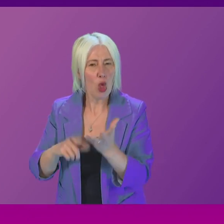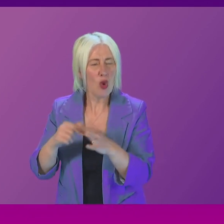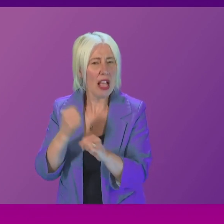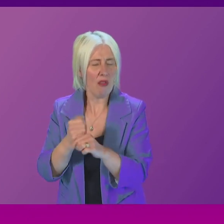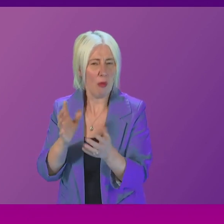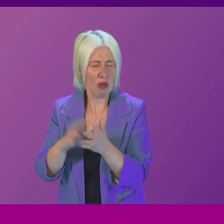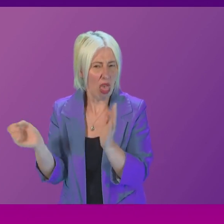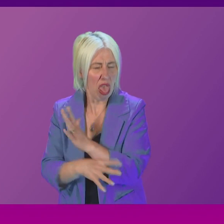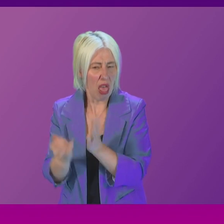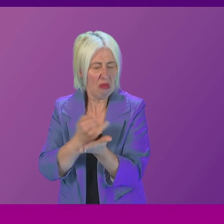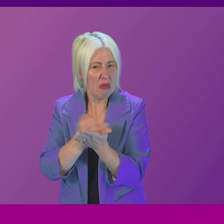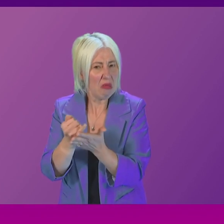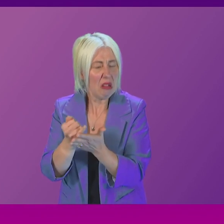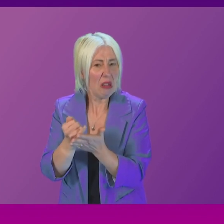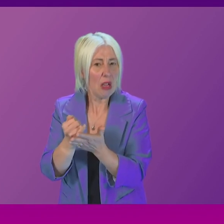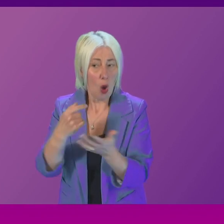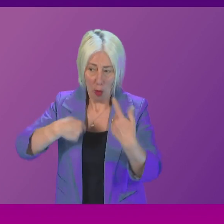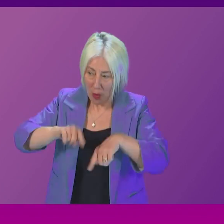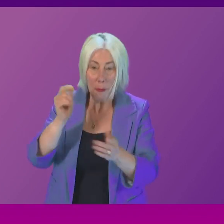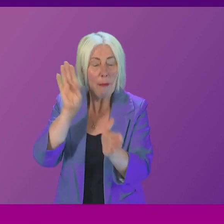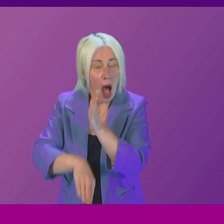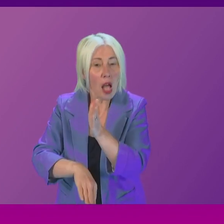that this Parliament passed on bottle and can recycling.